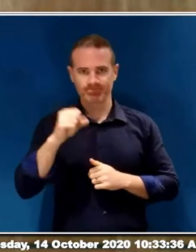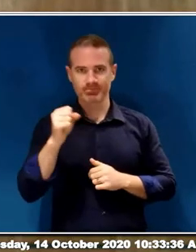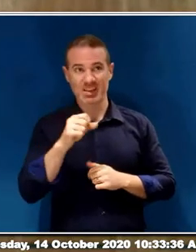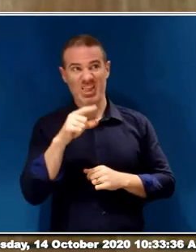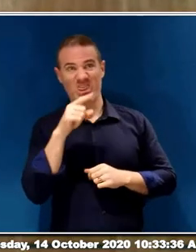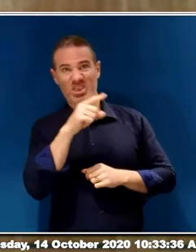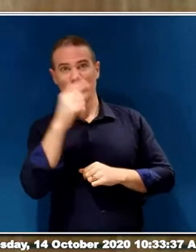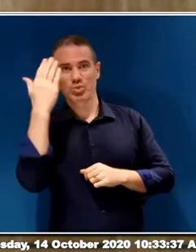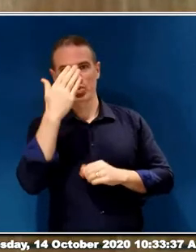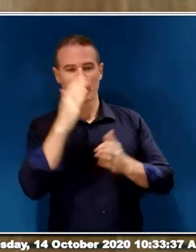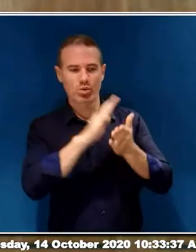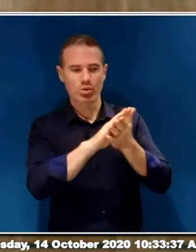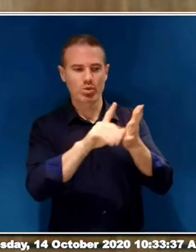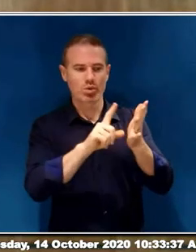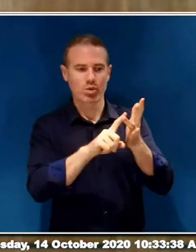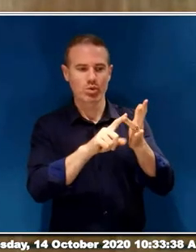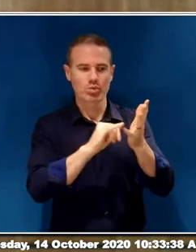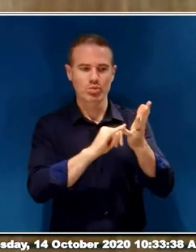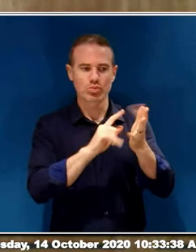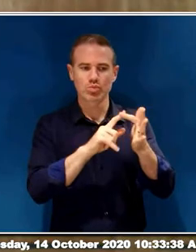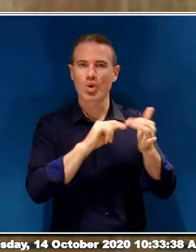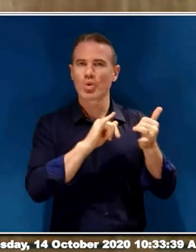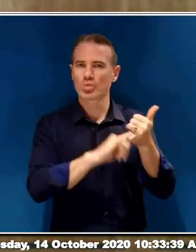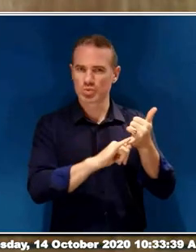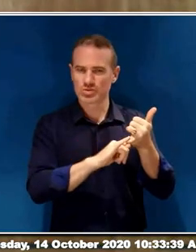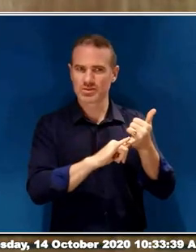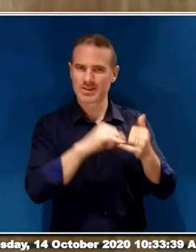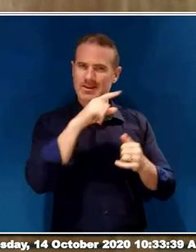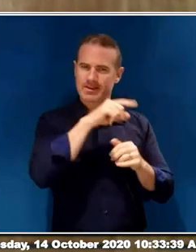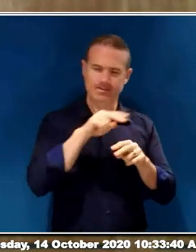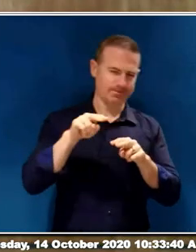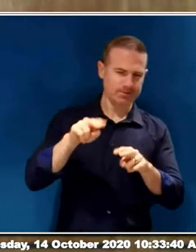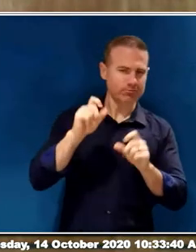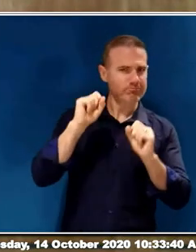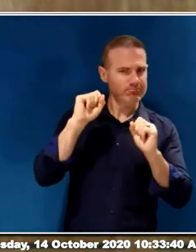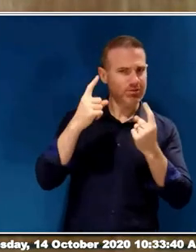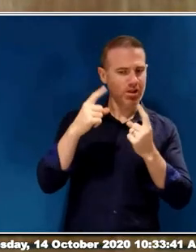experiencing some significant difficulties, and he was prioritised